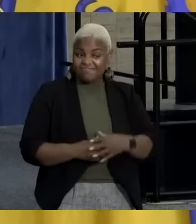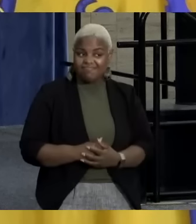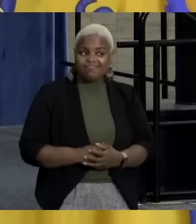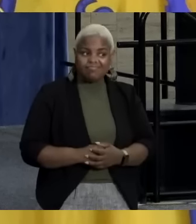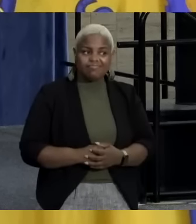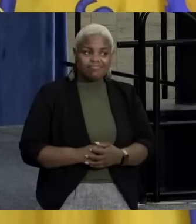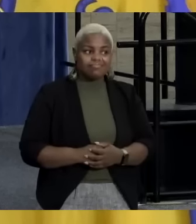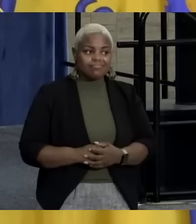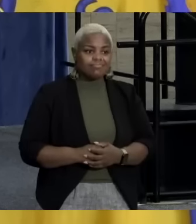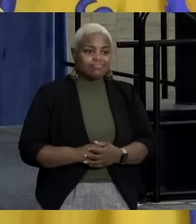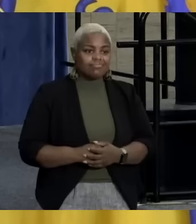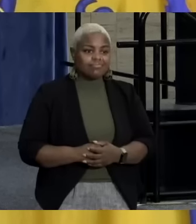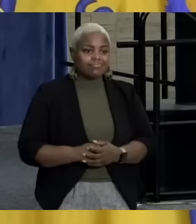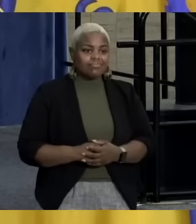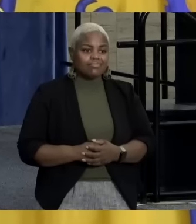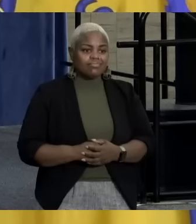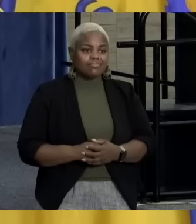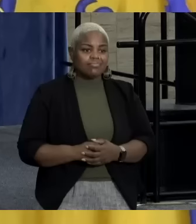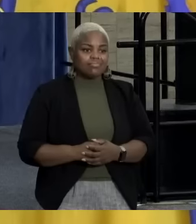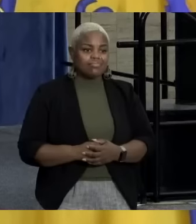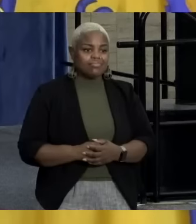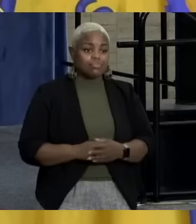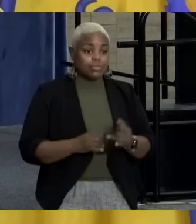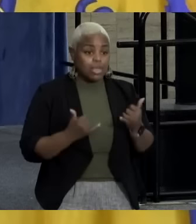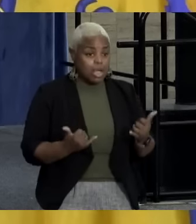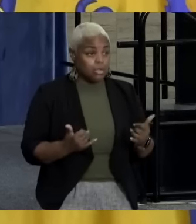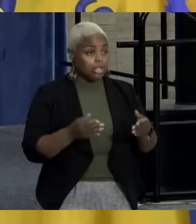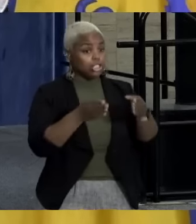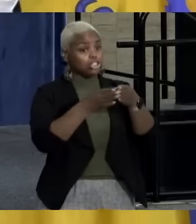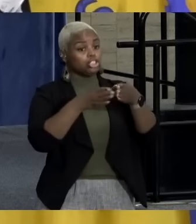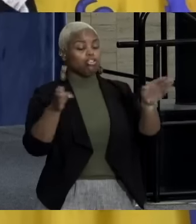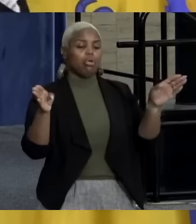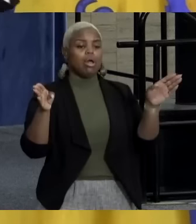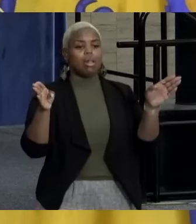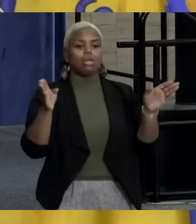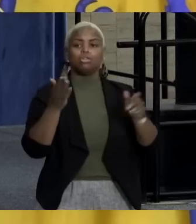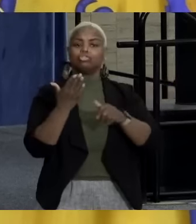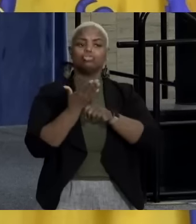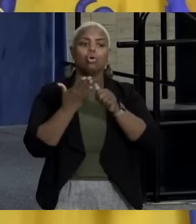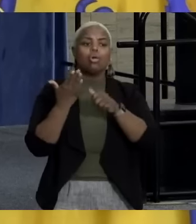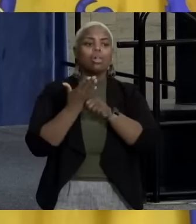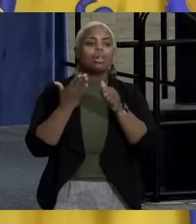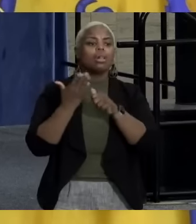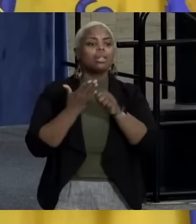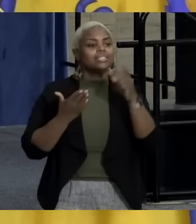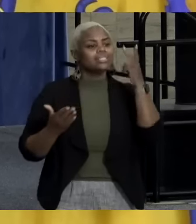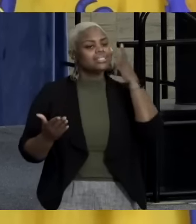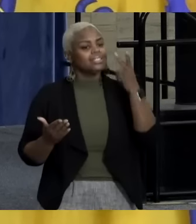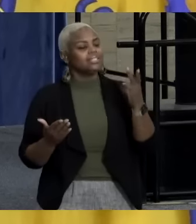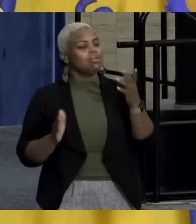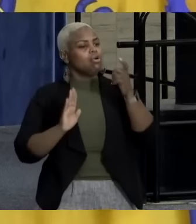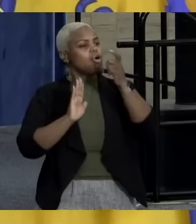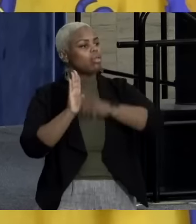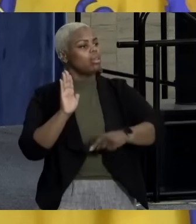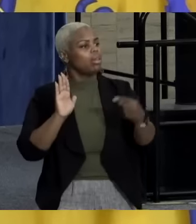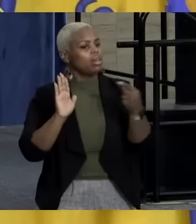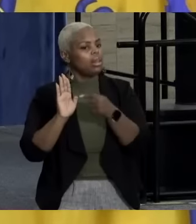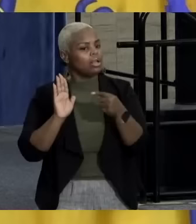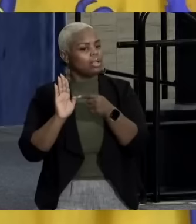In the journal Circulation, again, massive, massive, highly respected studies,